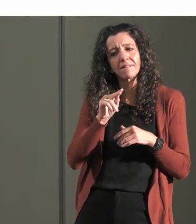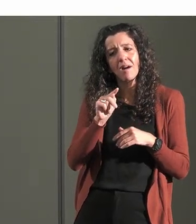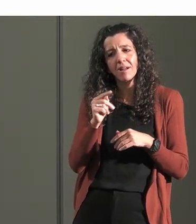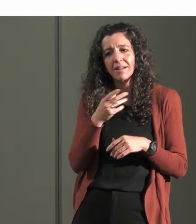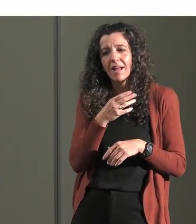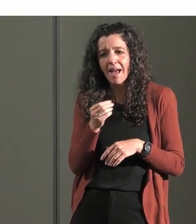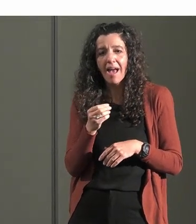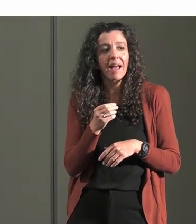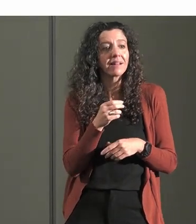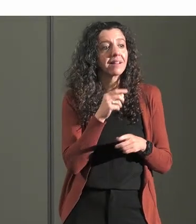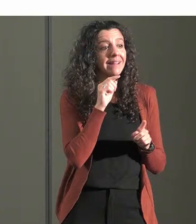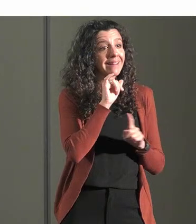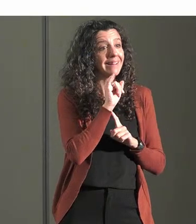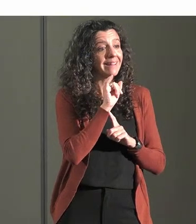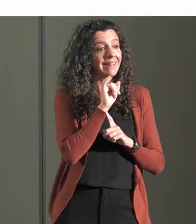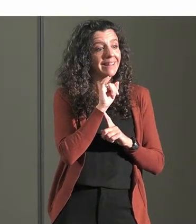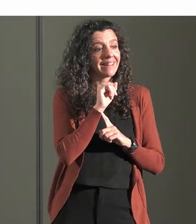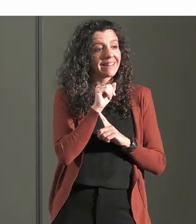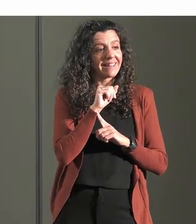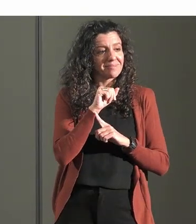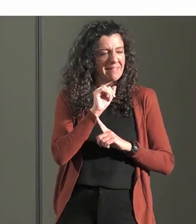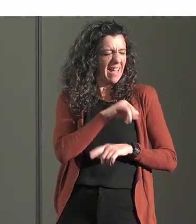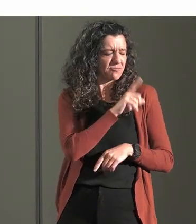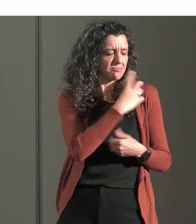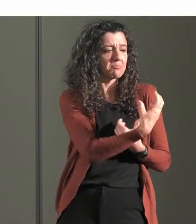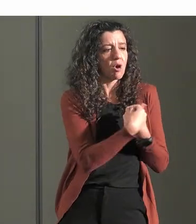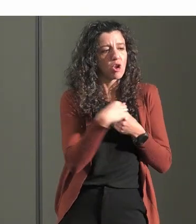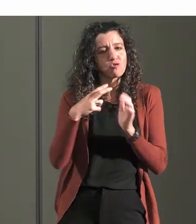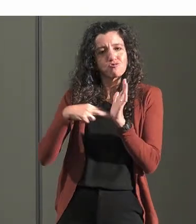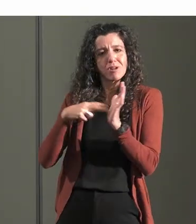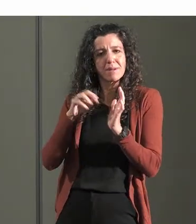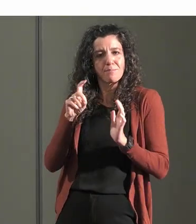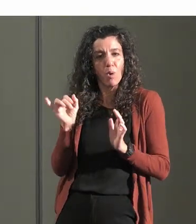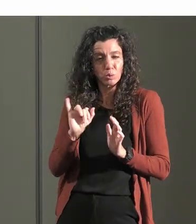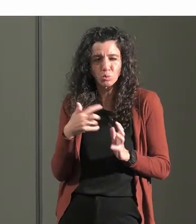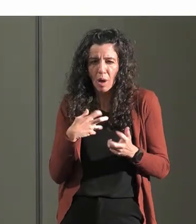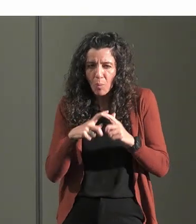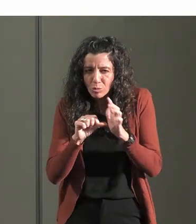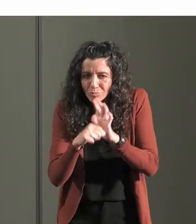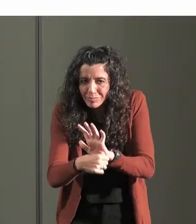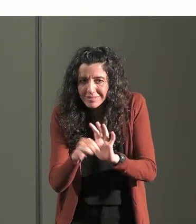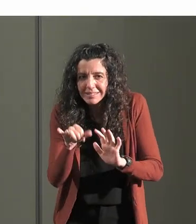I wants to to add a shameless plug, I want to add that and